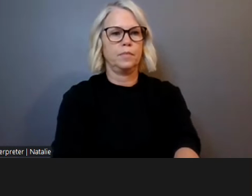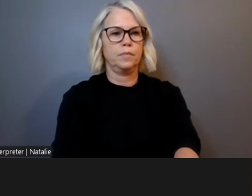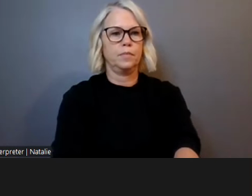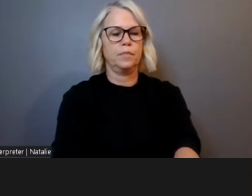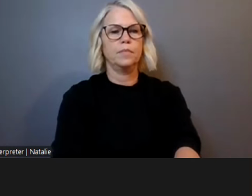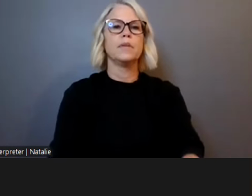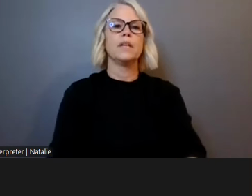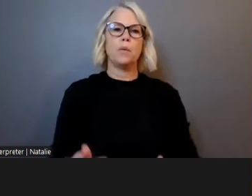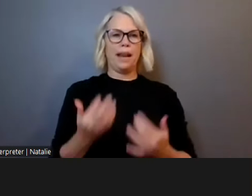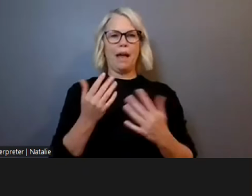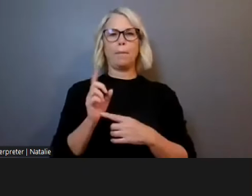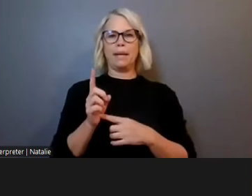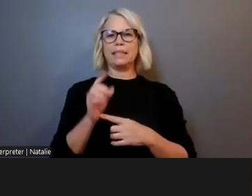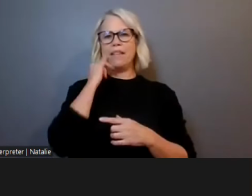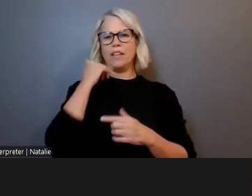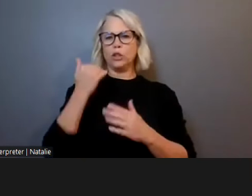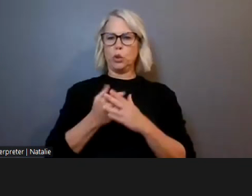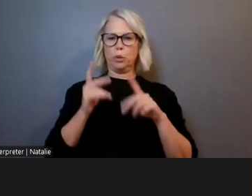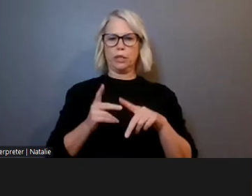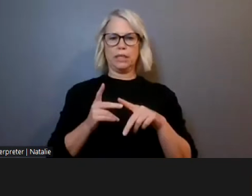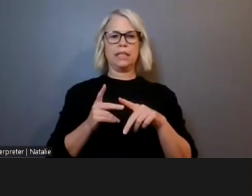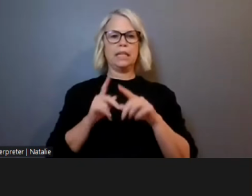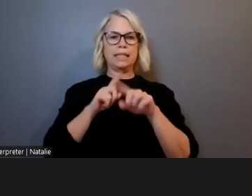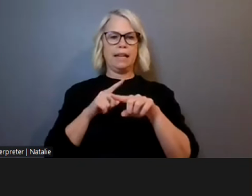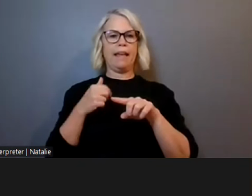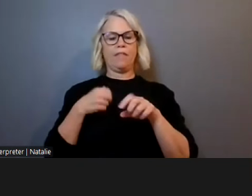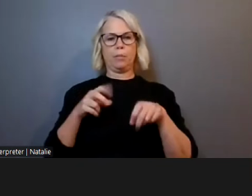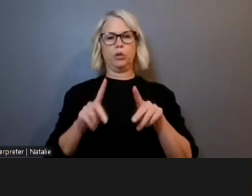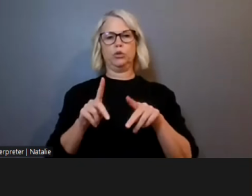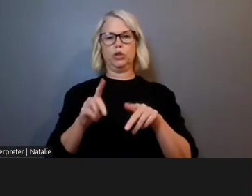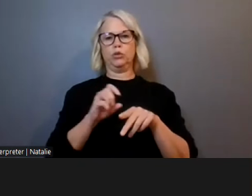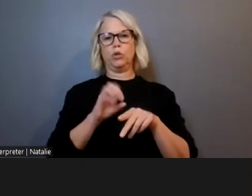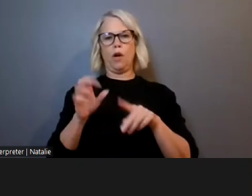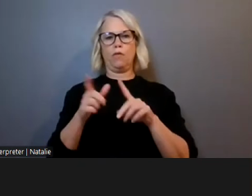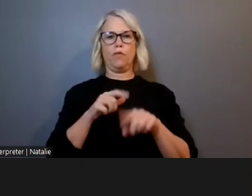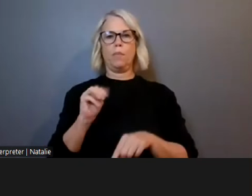attendee, they have the opportunity to come off of mute.